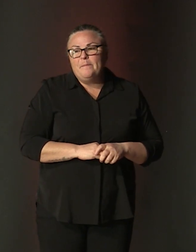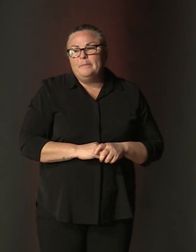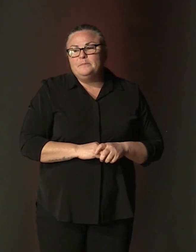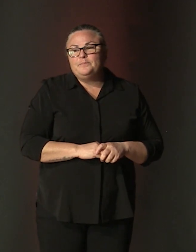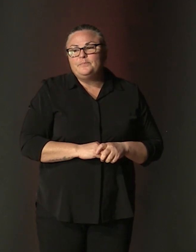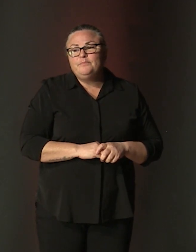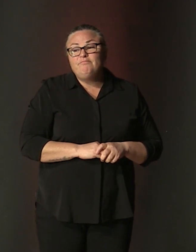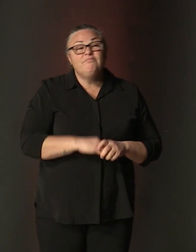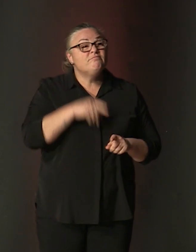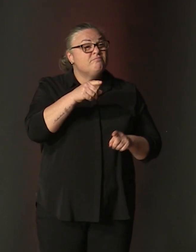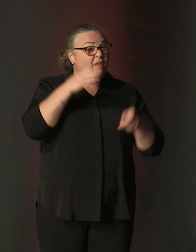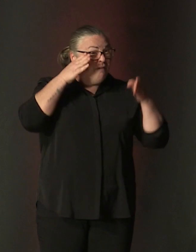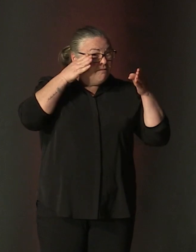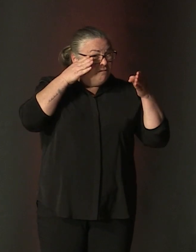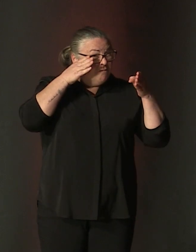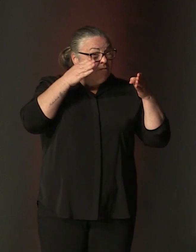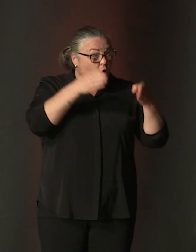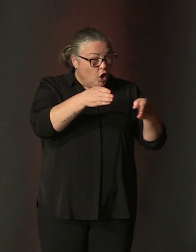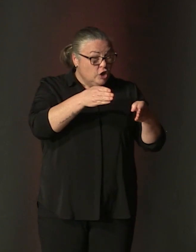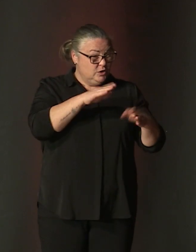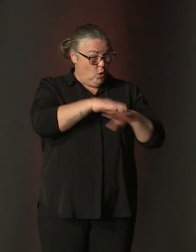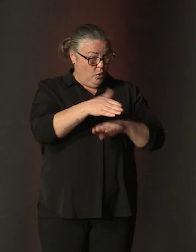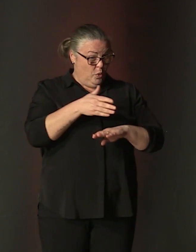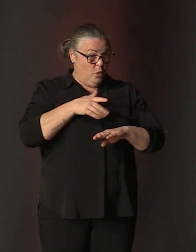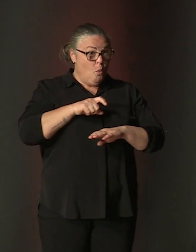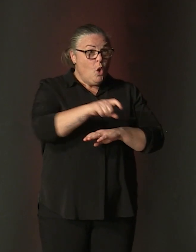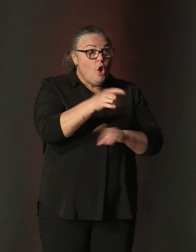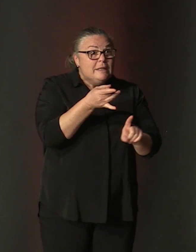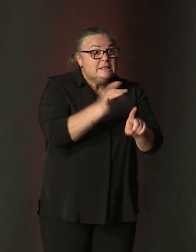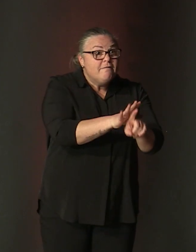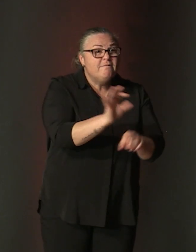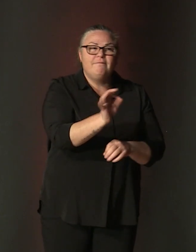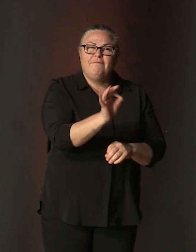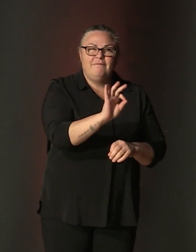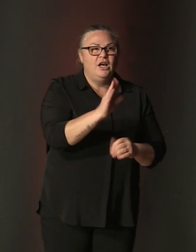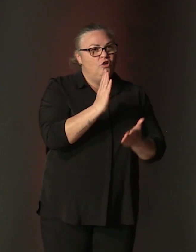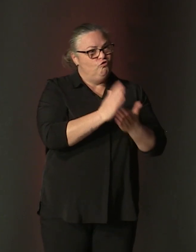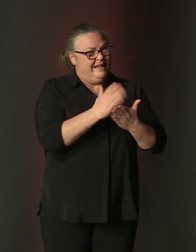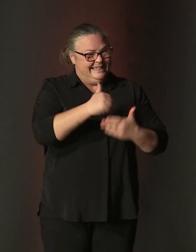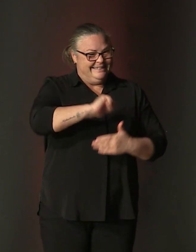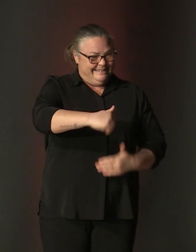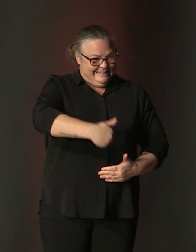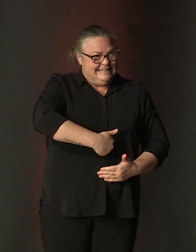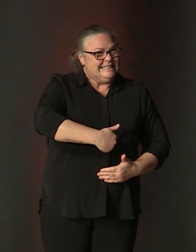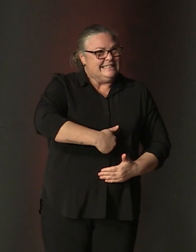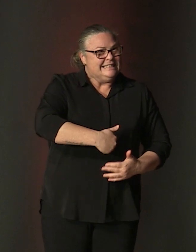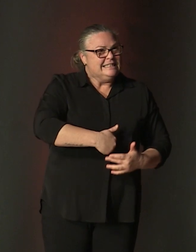Currently, we are not focusing so much on the superworms, but rather on the bacteria from the superworm gut.